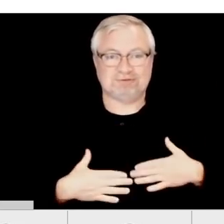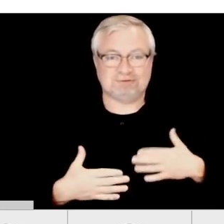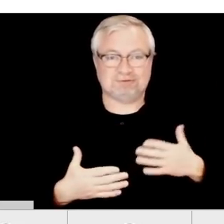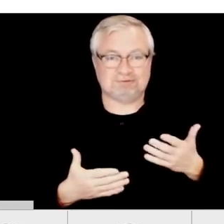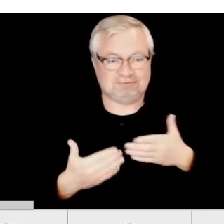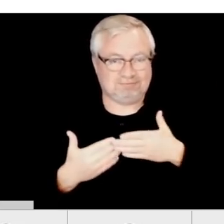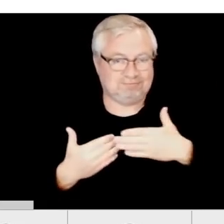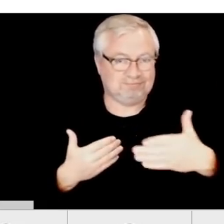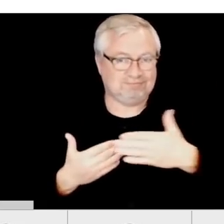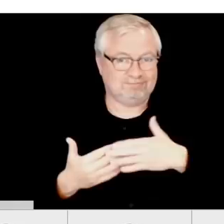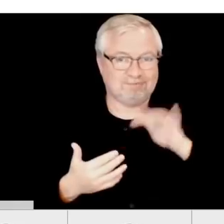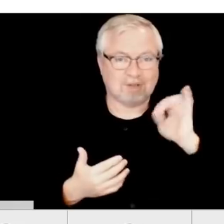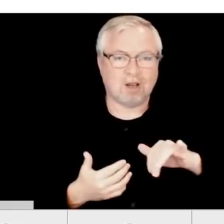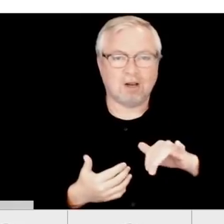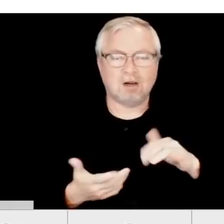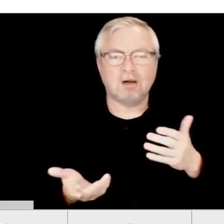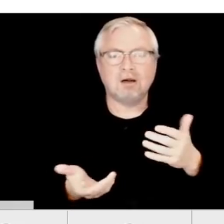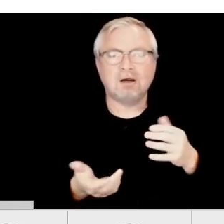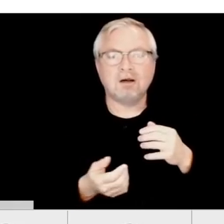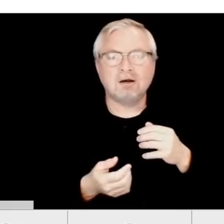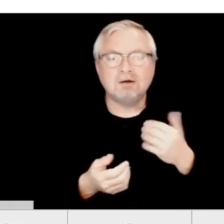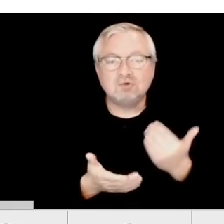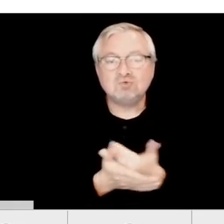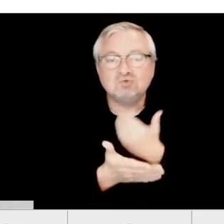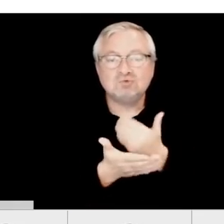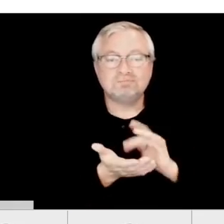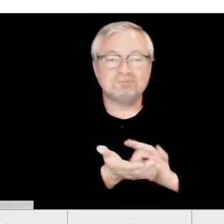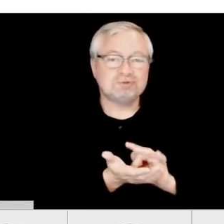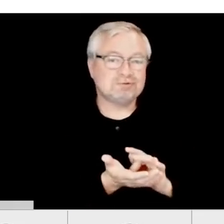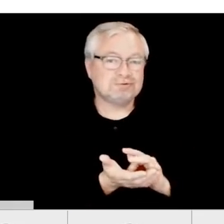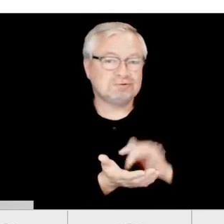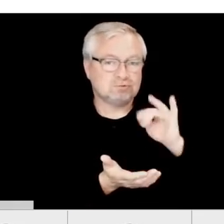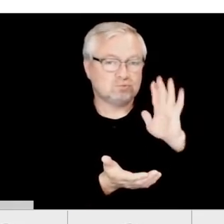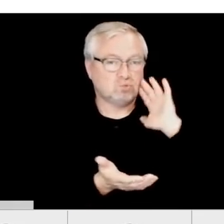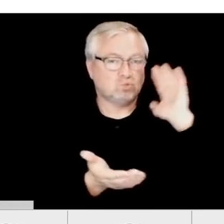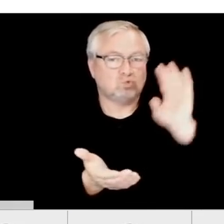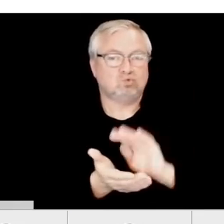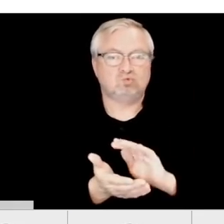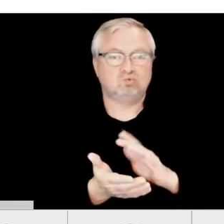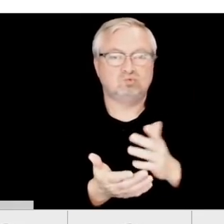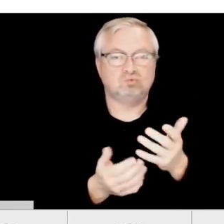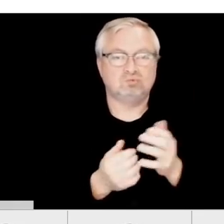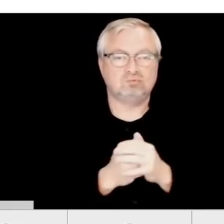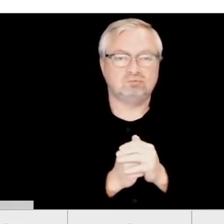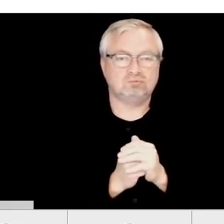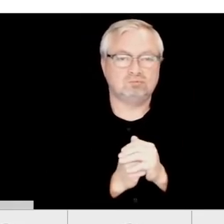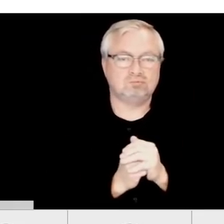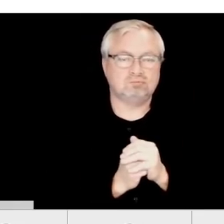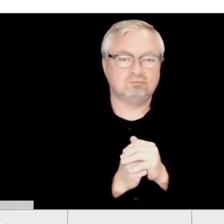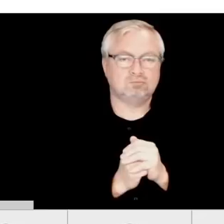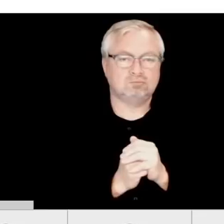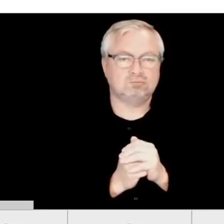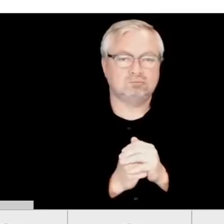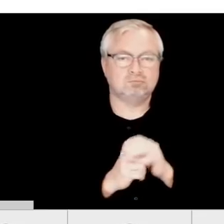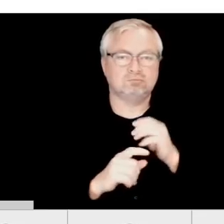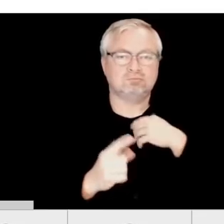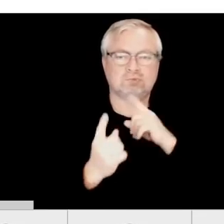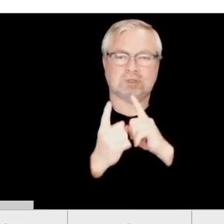it would reduce contacts by about 50% and for the stay at home order of reduction by 80%.